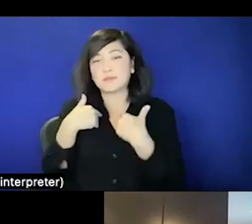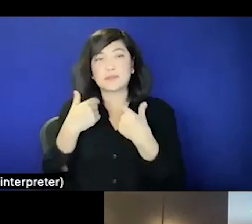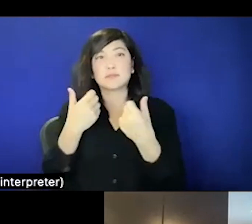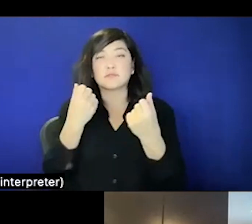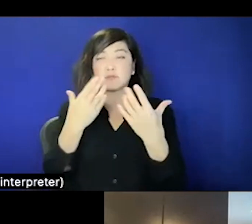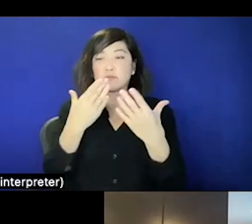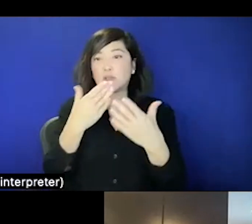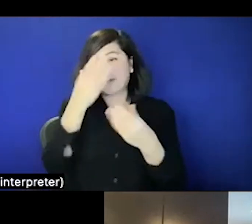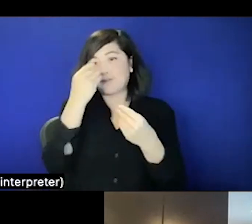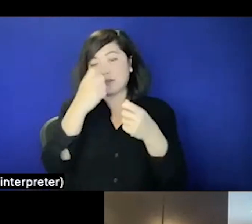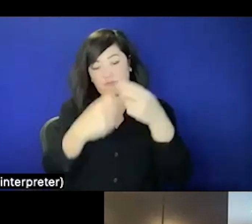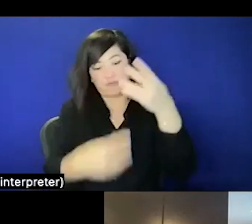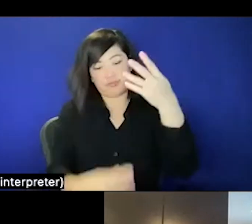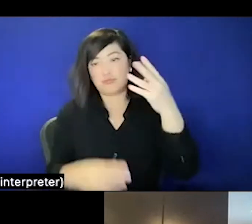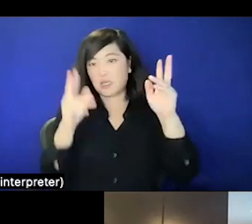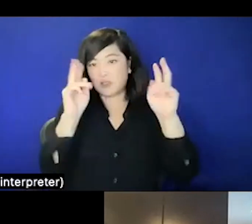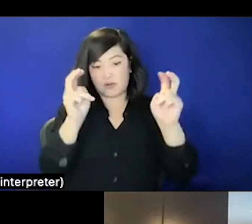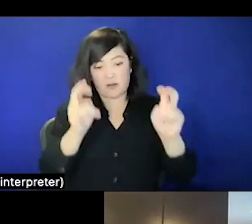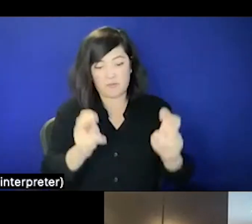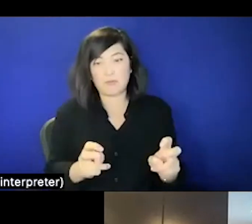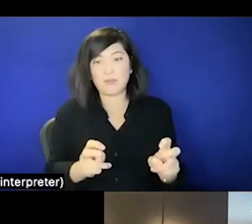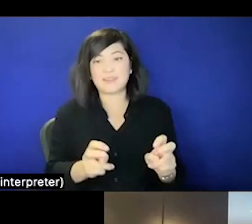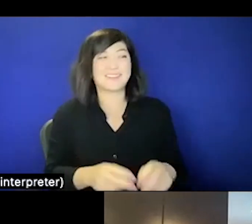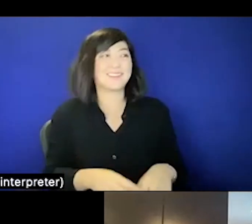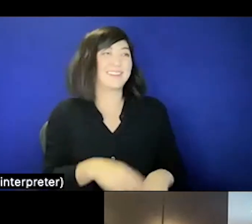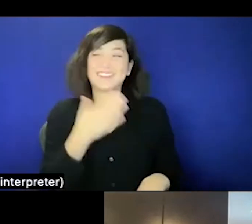Brian: Getting better. Lauren: That's good. A great